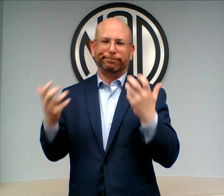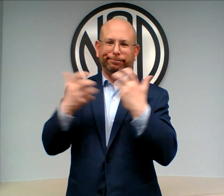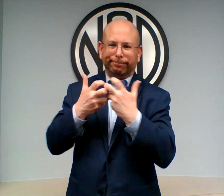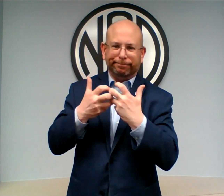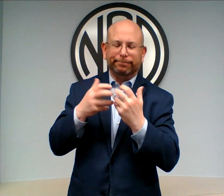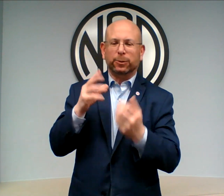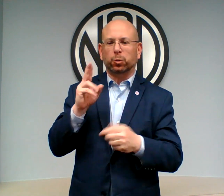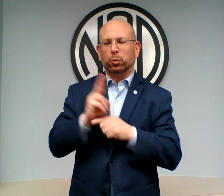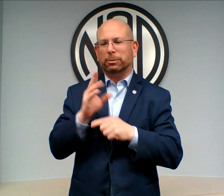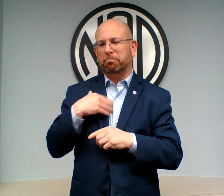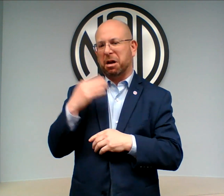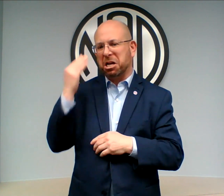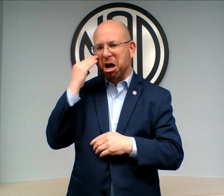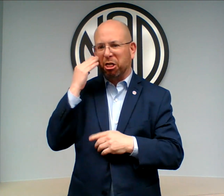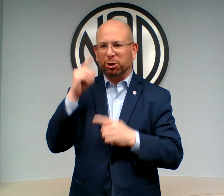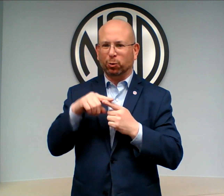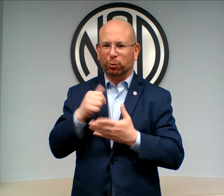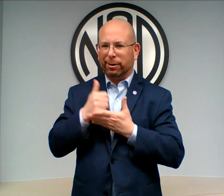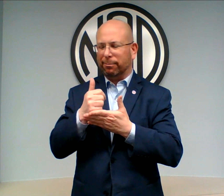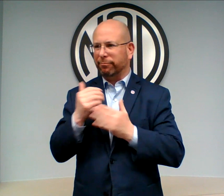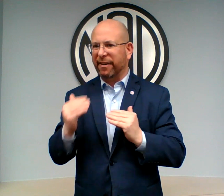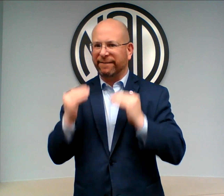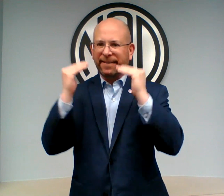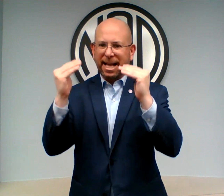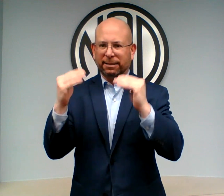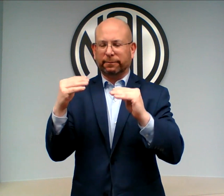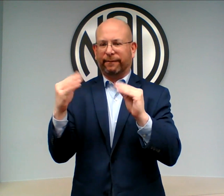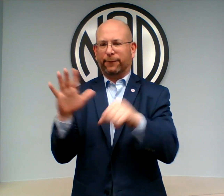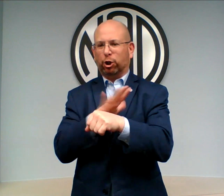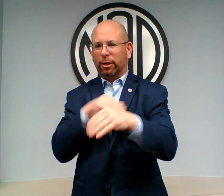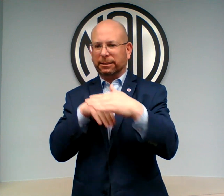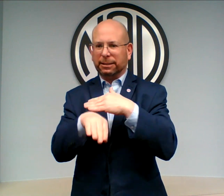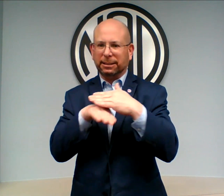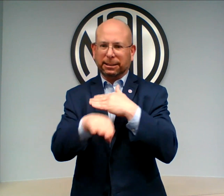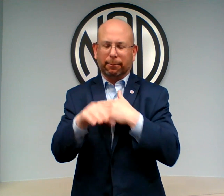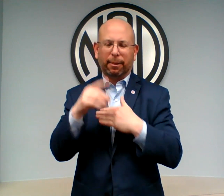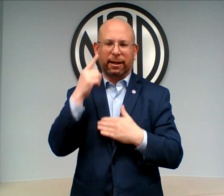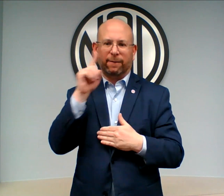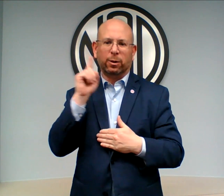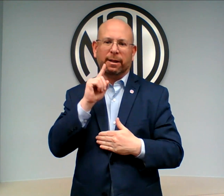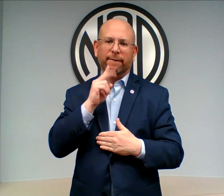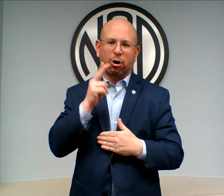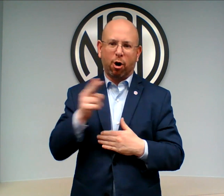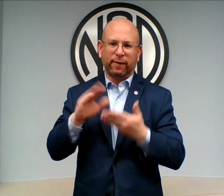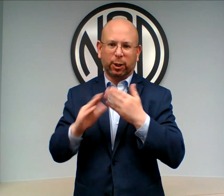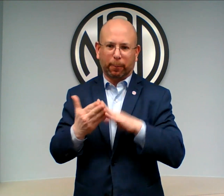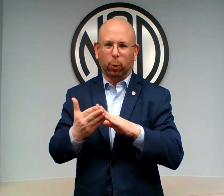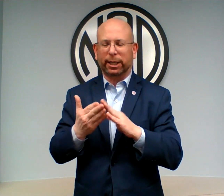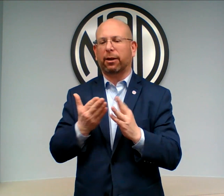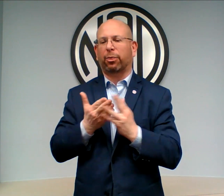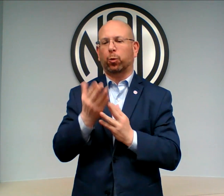addition to that is a computer engineer. So I'm very interested in making access more available to folks in our community,